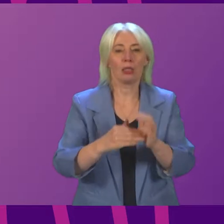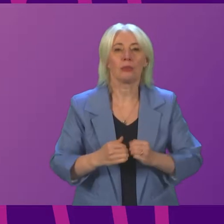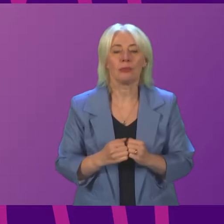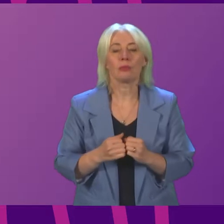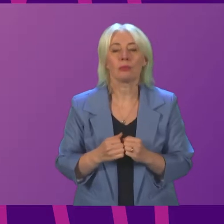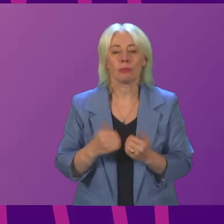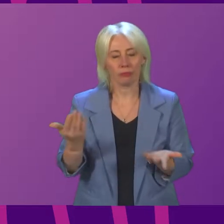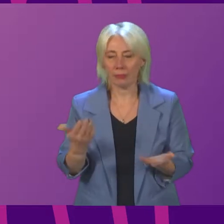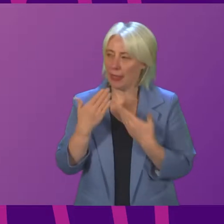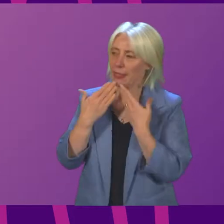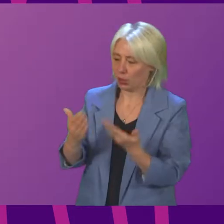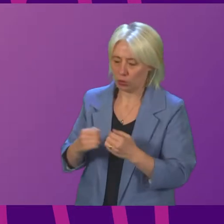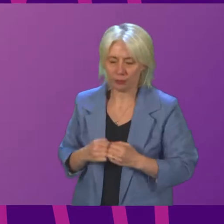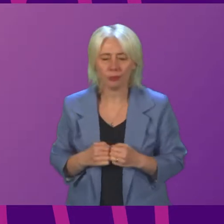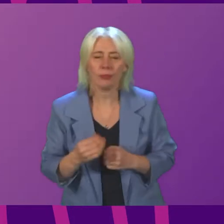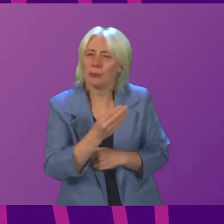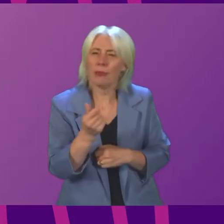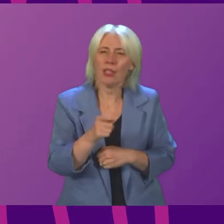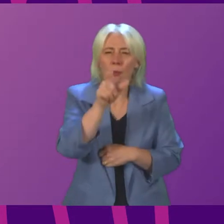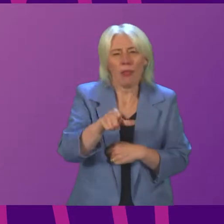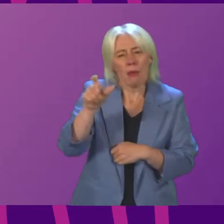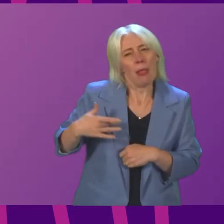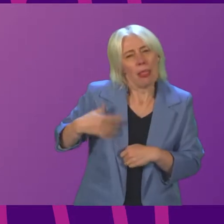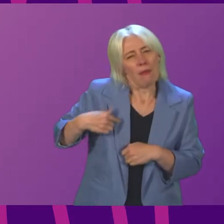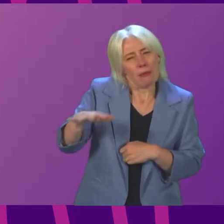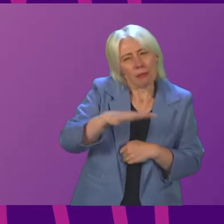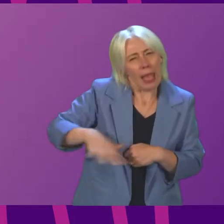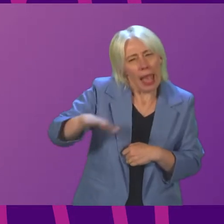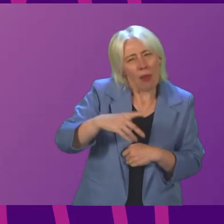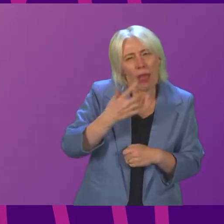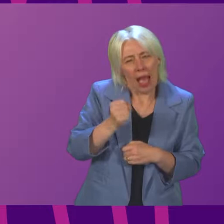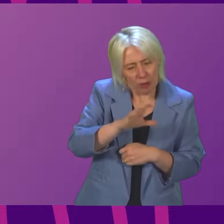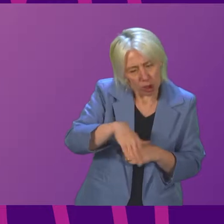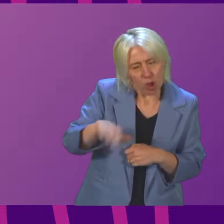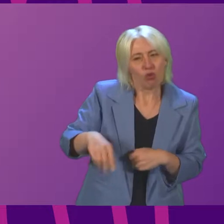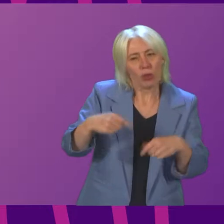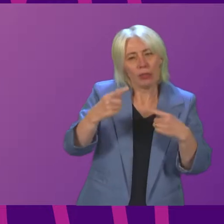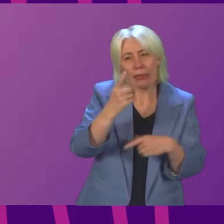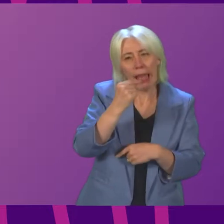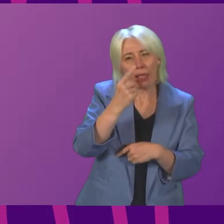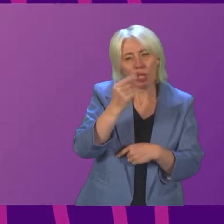I have been contacted by constituents who have children who are eligible for the Covid vaccine